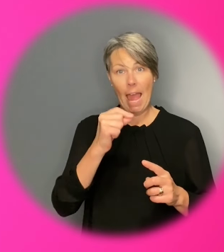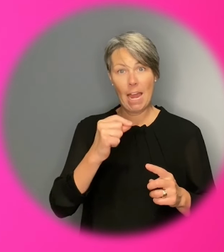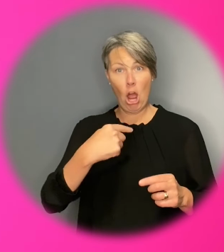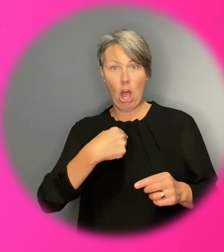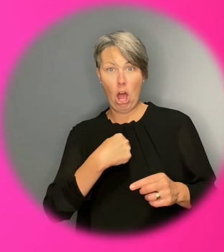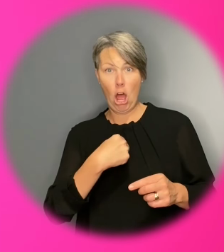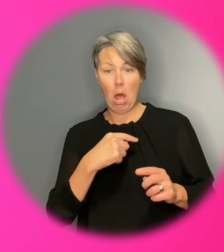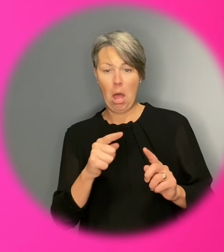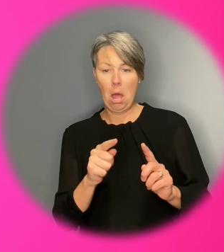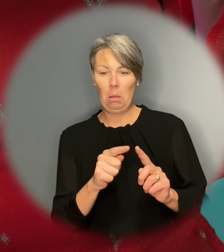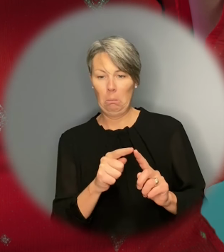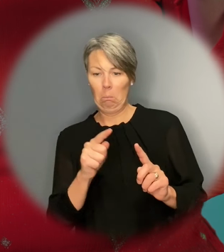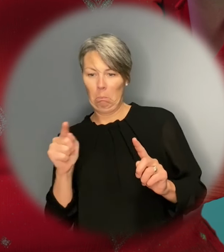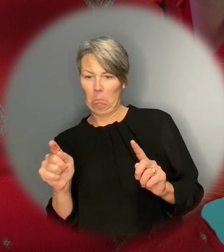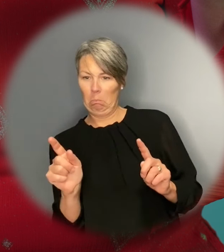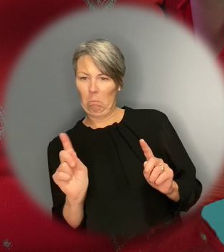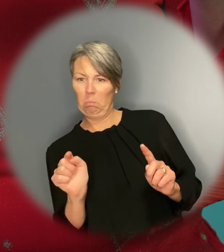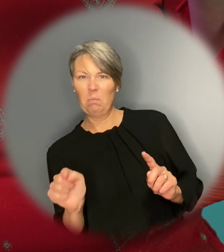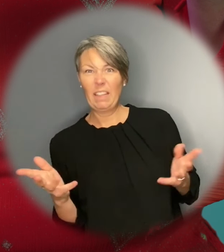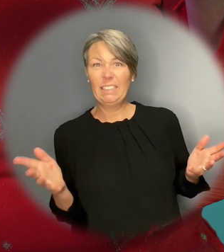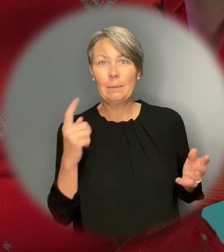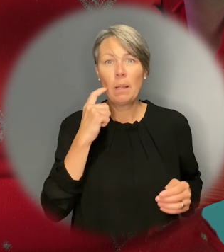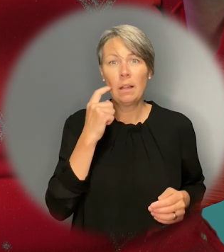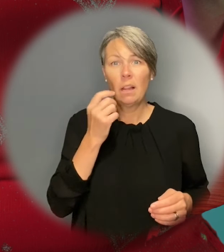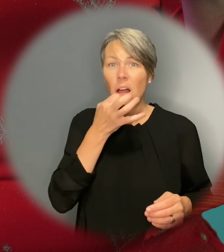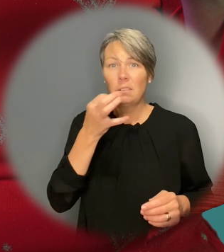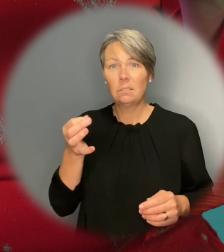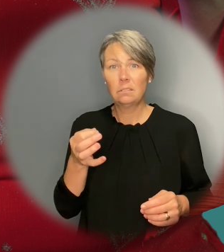to be more complicated than that. What do I do if my understanding of consent and my